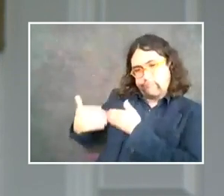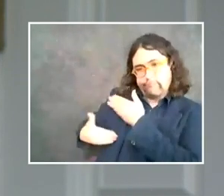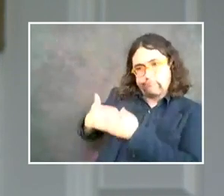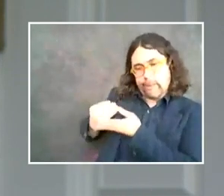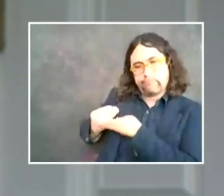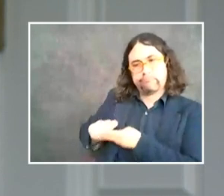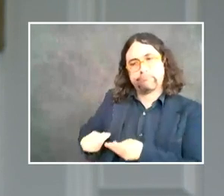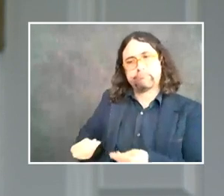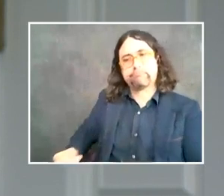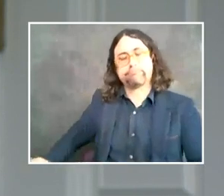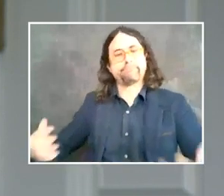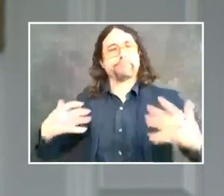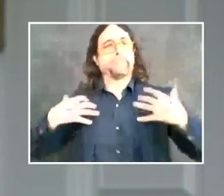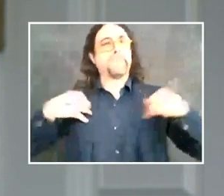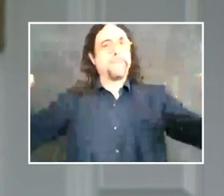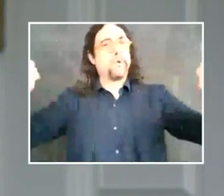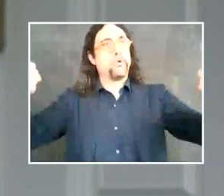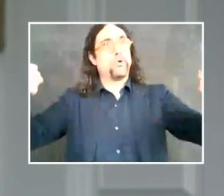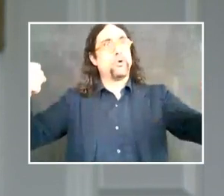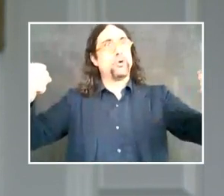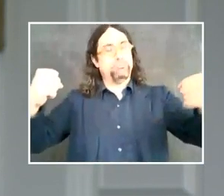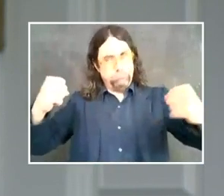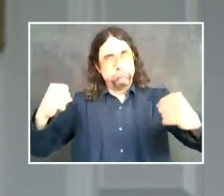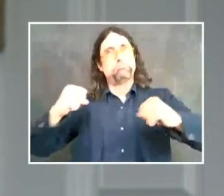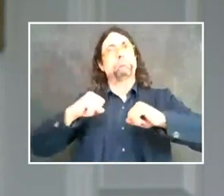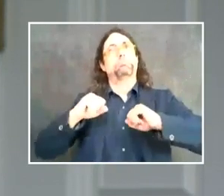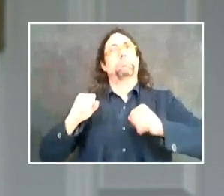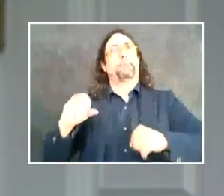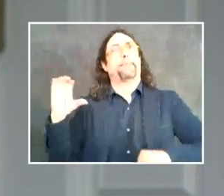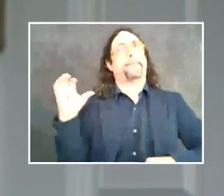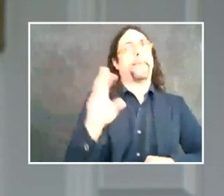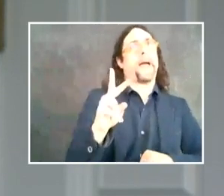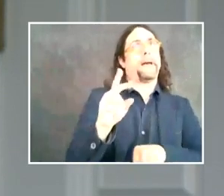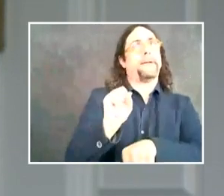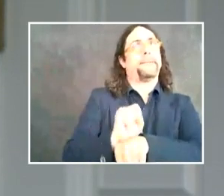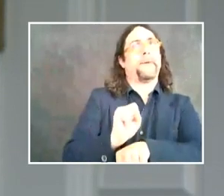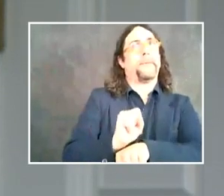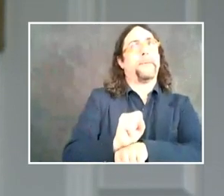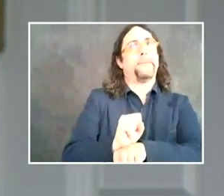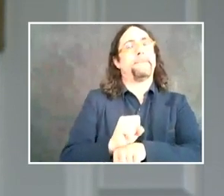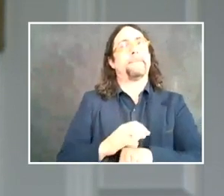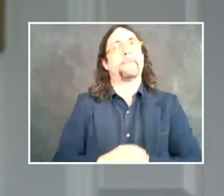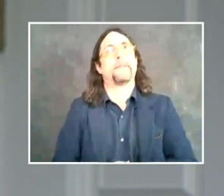YOU TEND TO HAVE PEOPLE THAT ARE A LITTLE BIT OLDER.